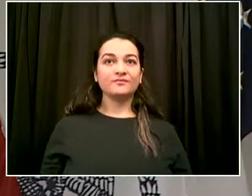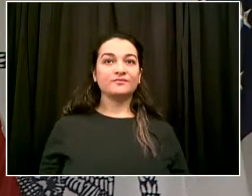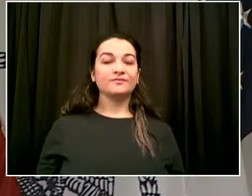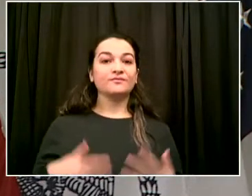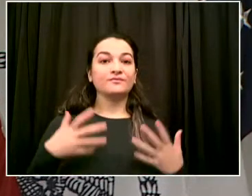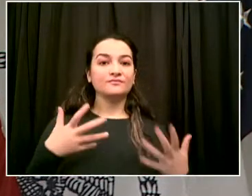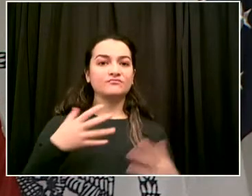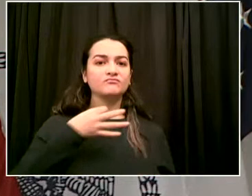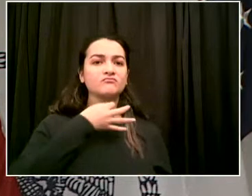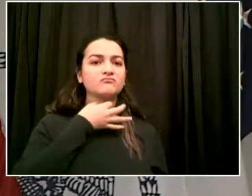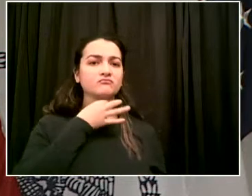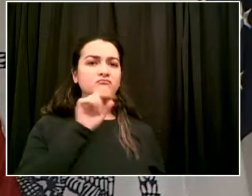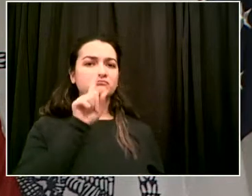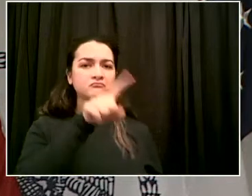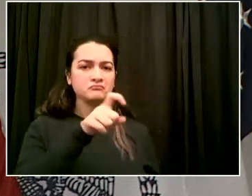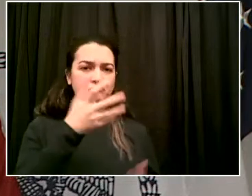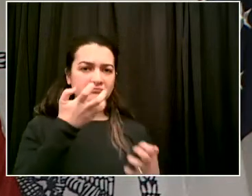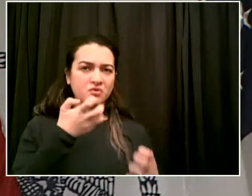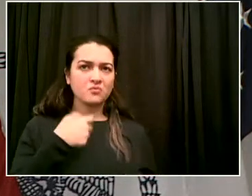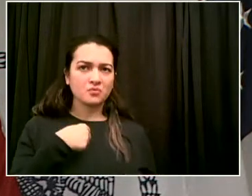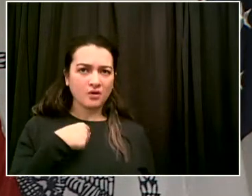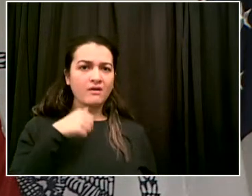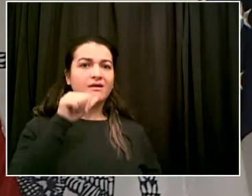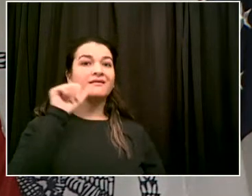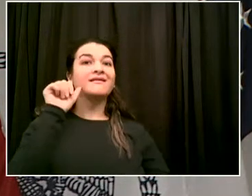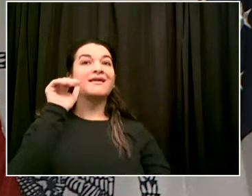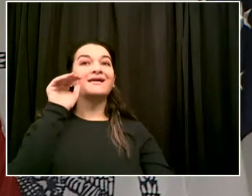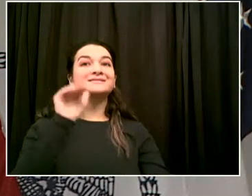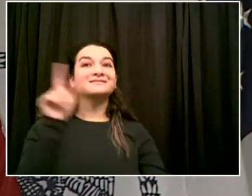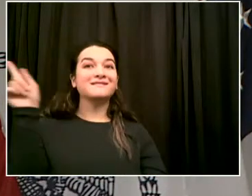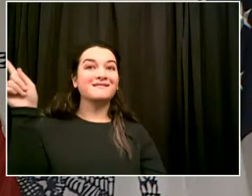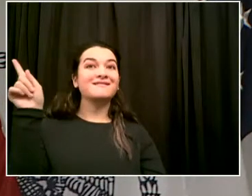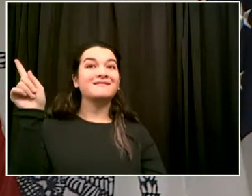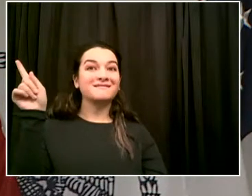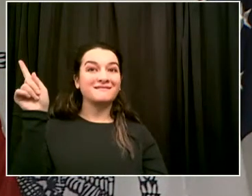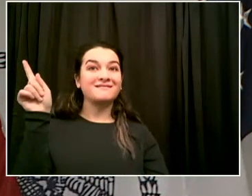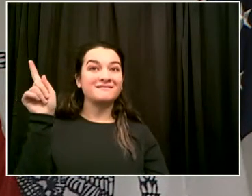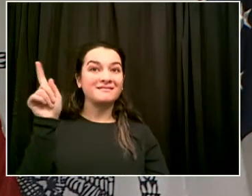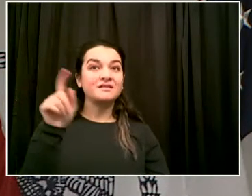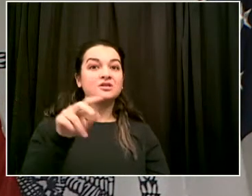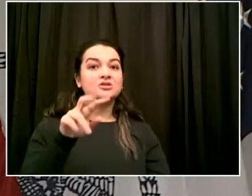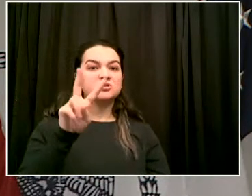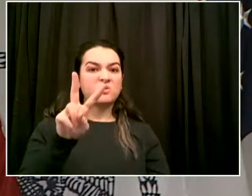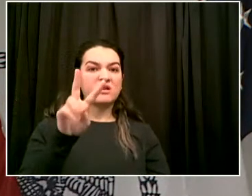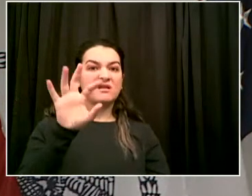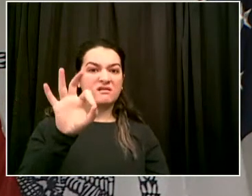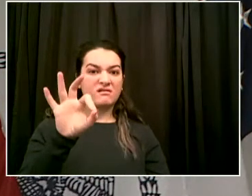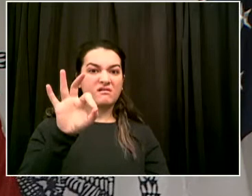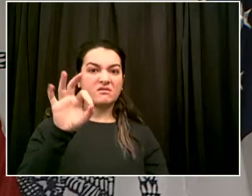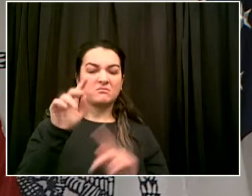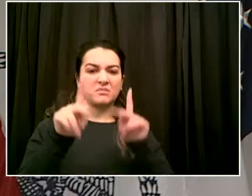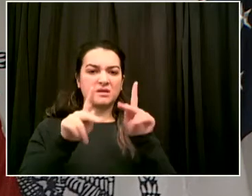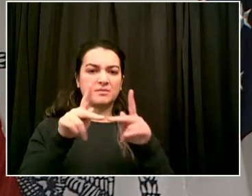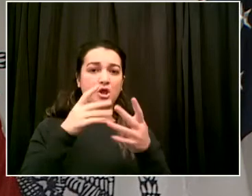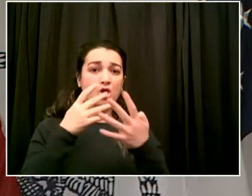NYPD TO DISCLOSE TO US TODAY SPECIFIC, FACTUAL EACH OF THE 29